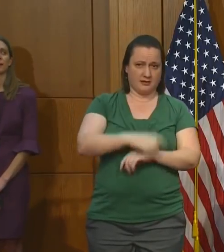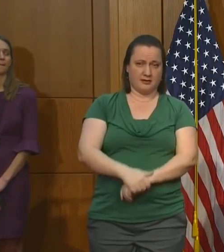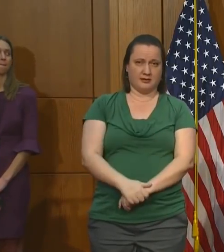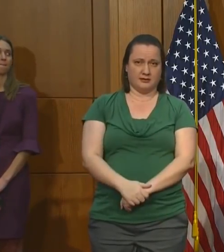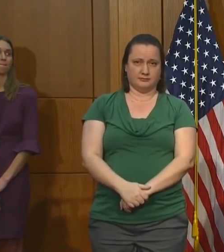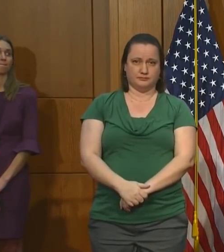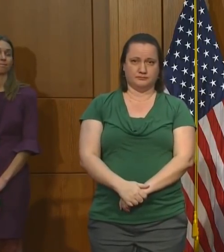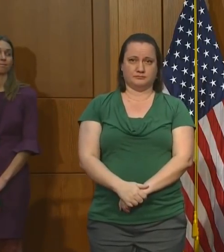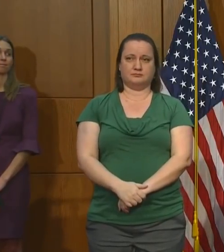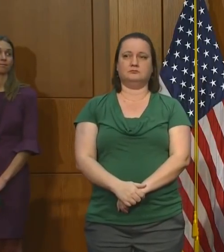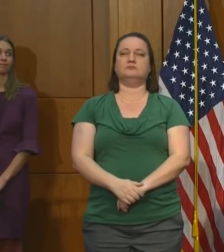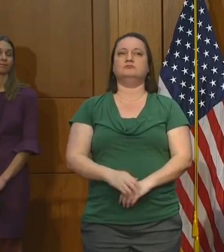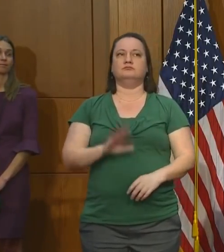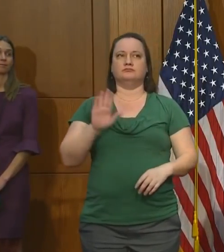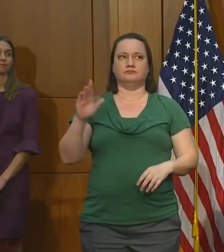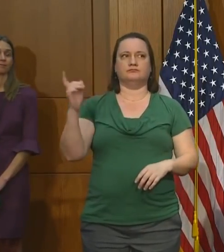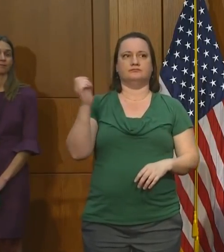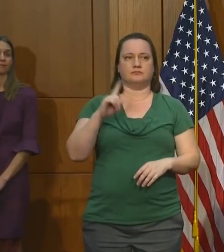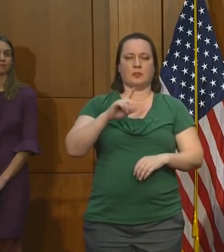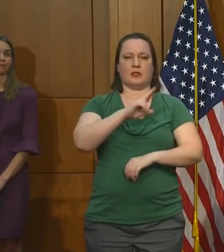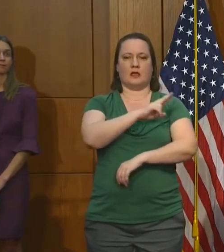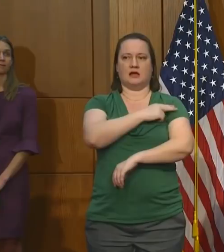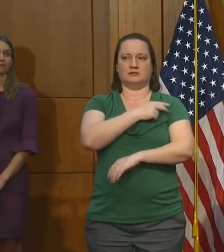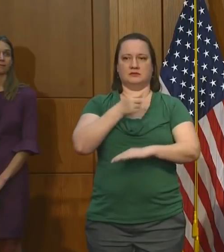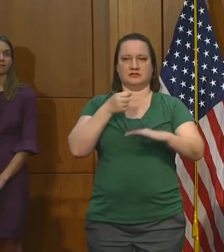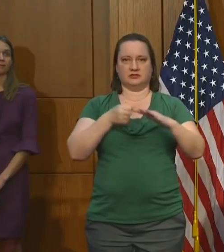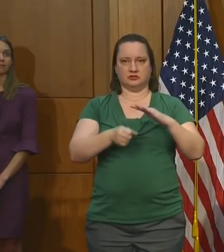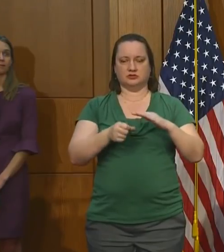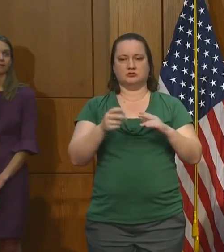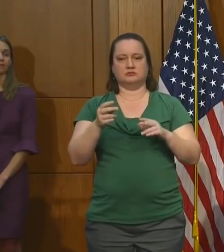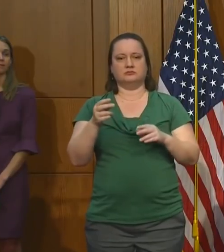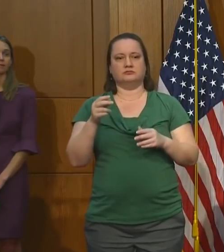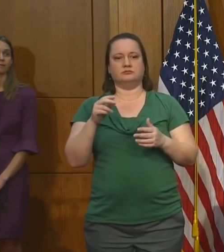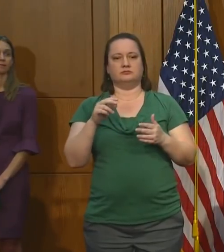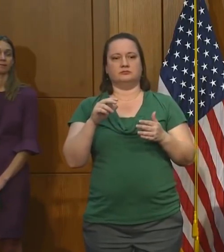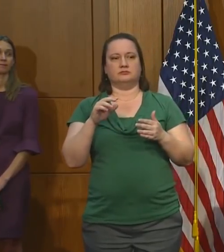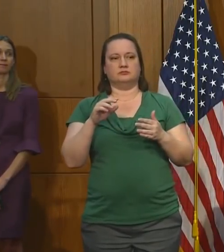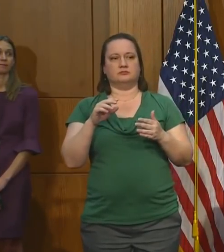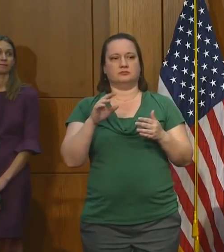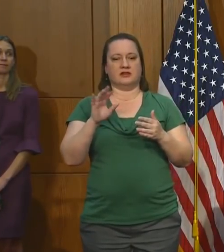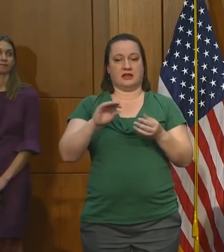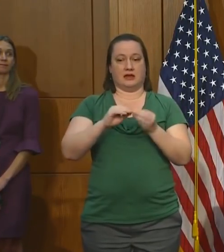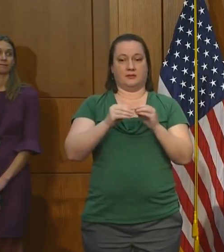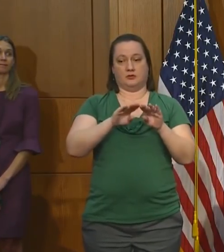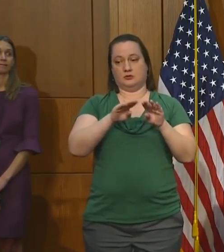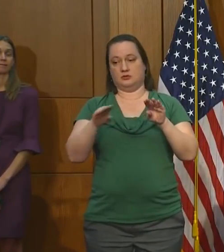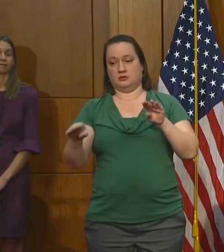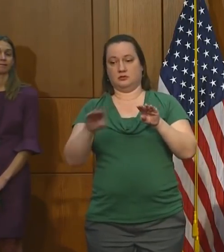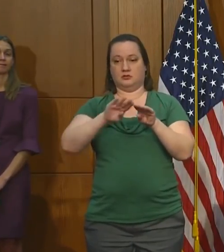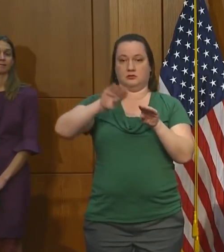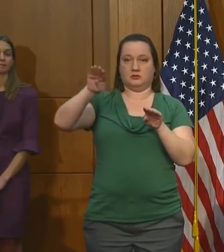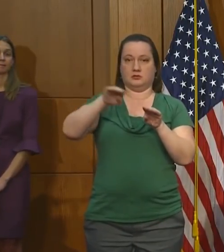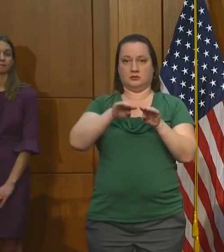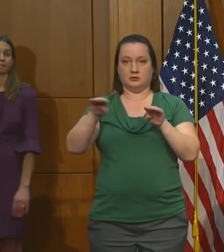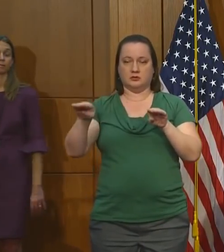ABOUT THAT OR HOW ARE YOU. THE THING IS THAT CORRECT THE QUESTION IS HOW HOSPITALIZATIONS ARE THEY GOING